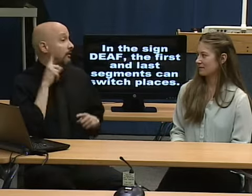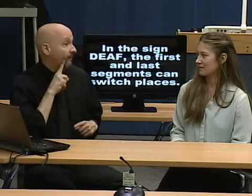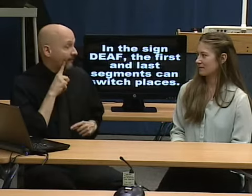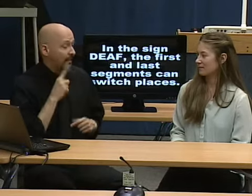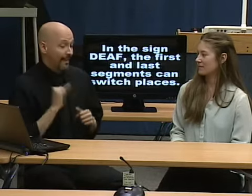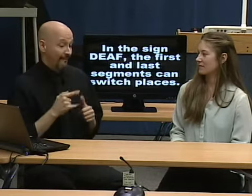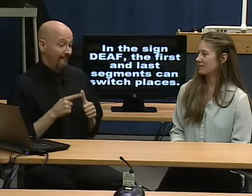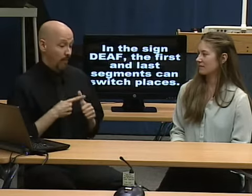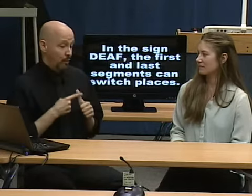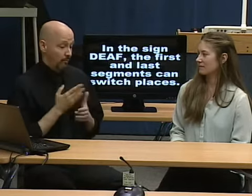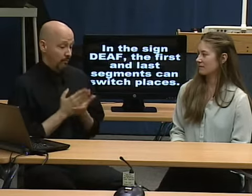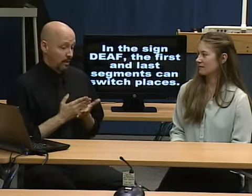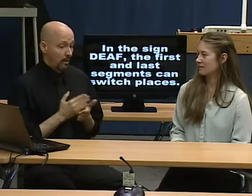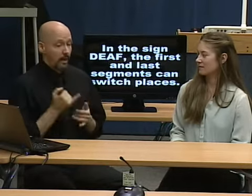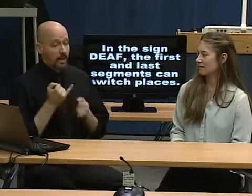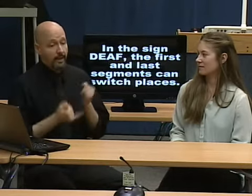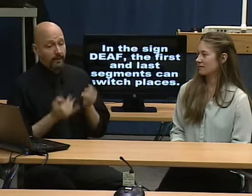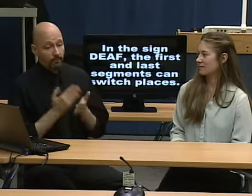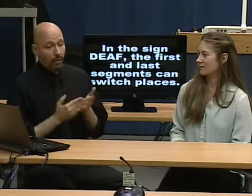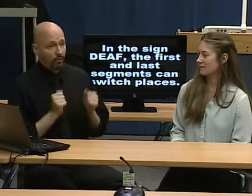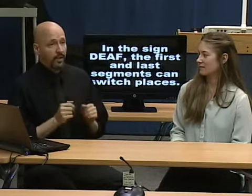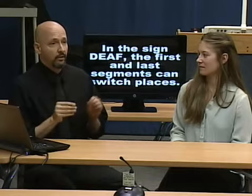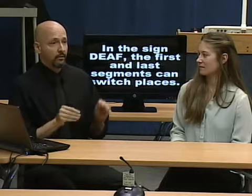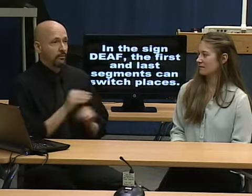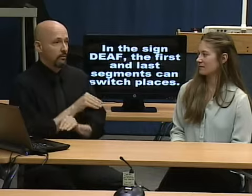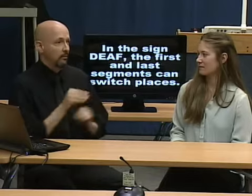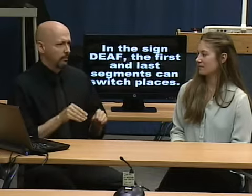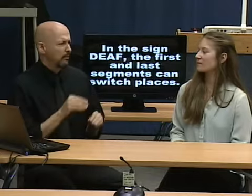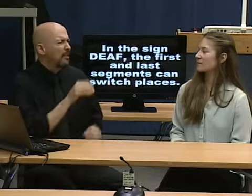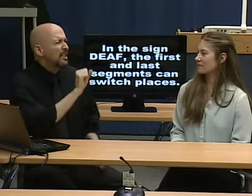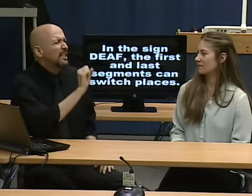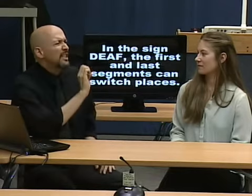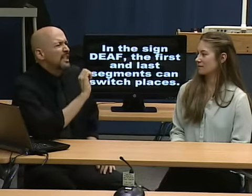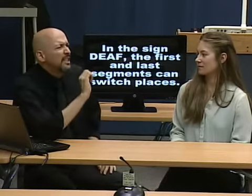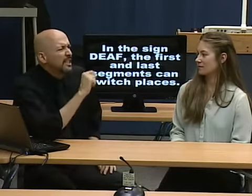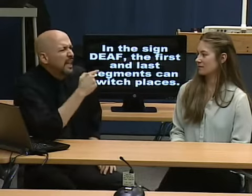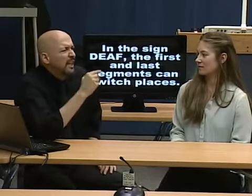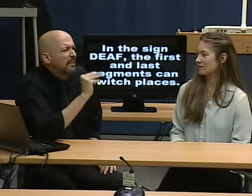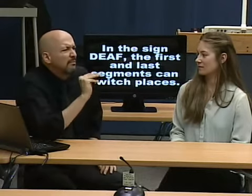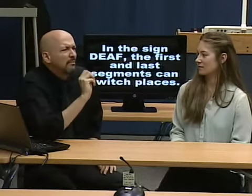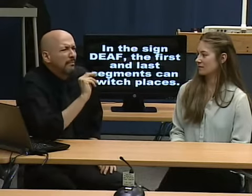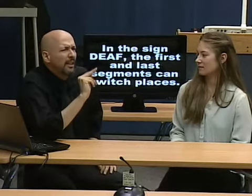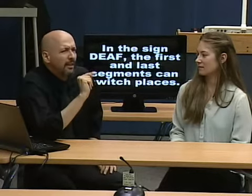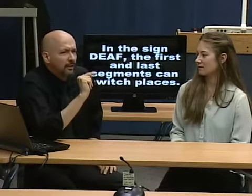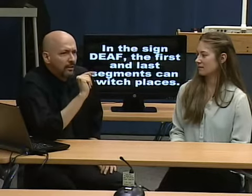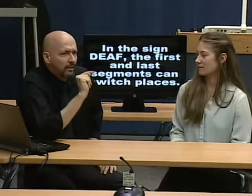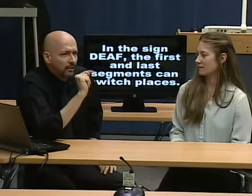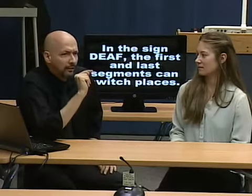The sign for "Deaf," the first part and the last part can be swapped. S-E-G-M-E-N-T